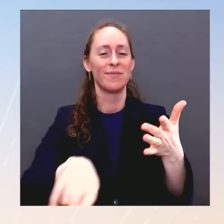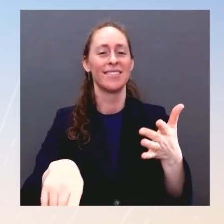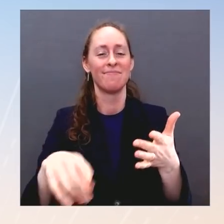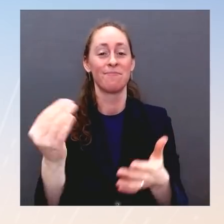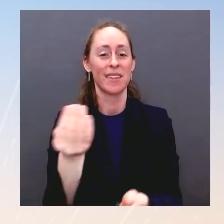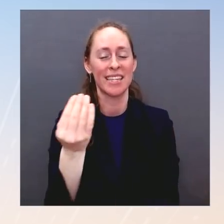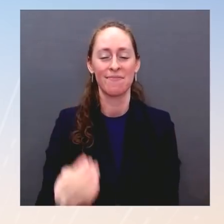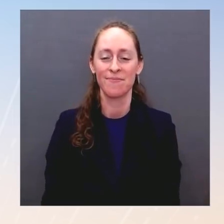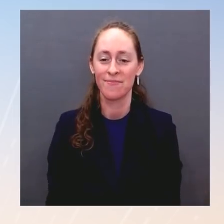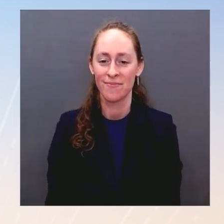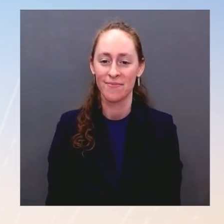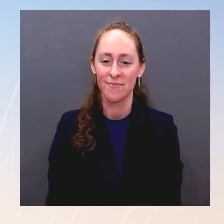The Press: Thank you.